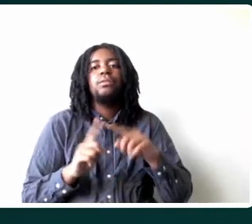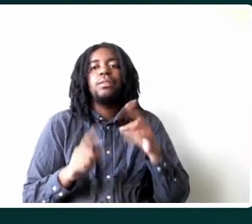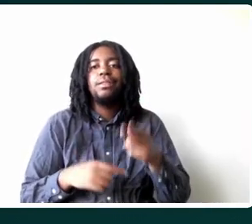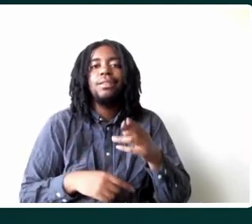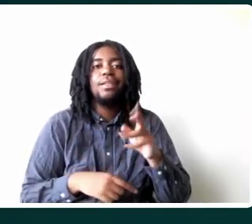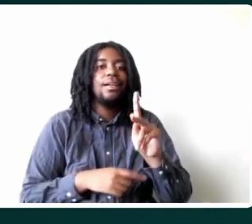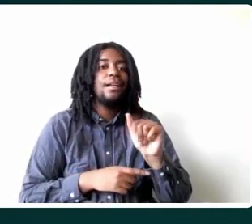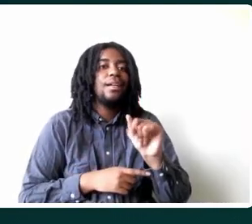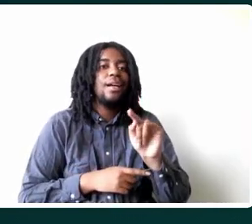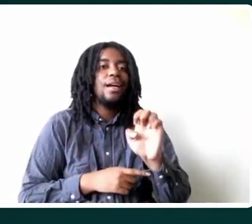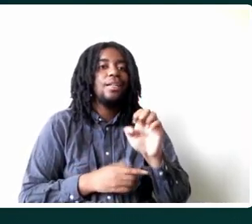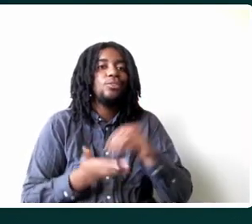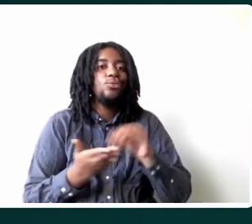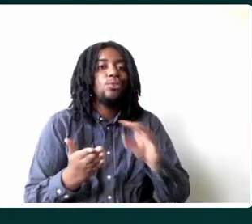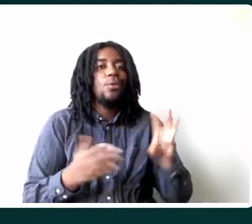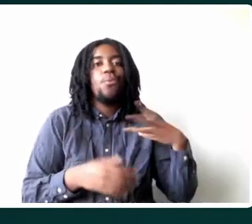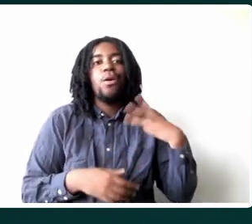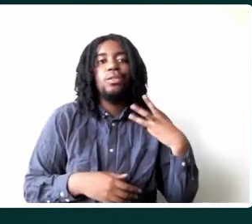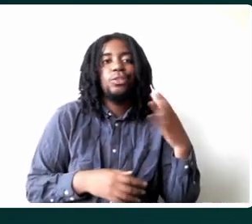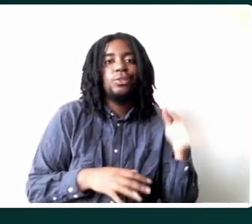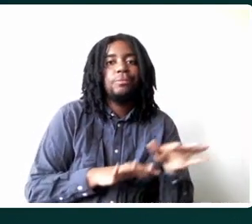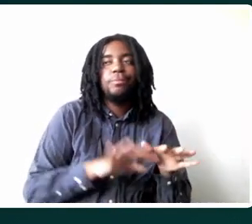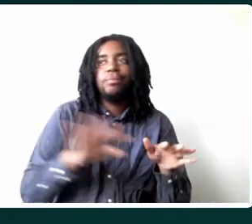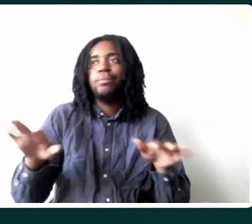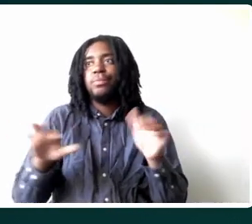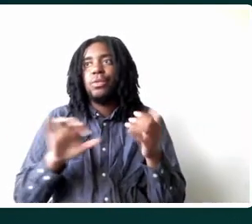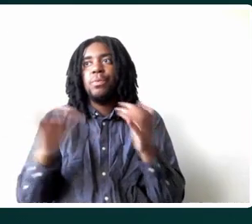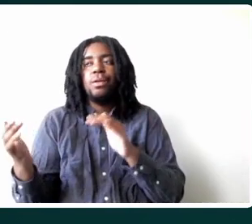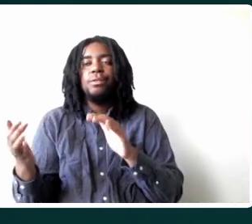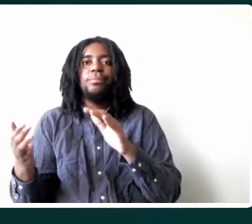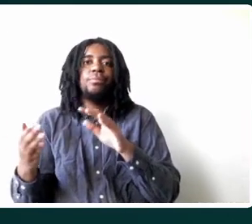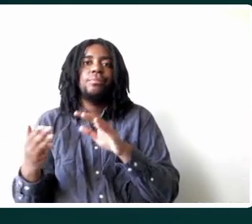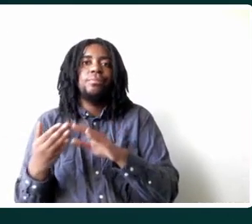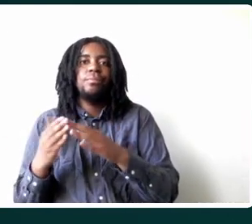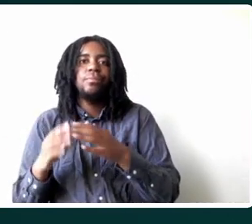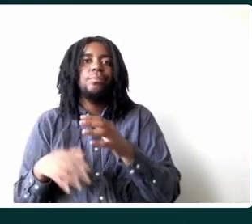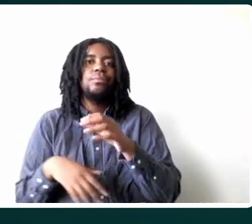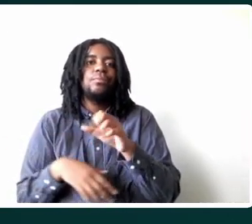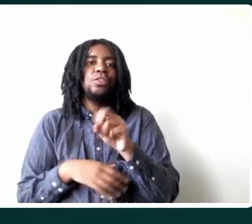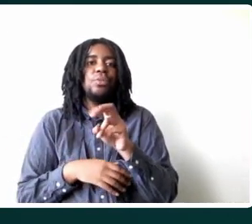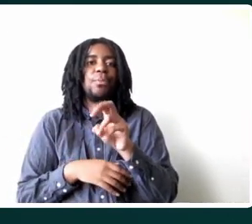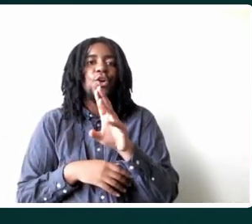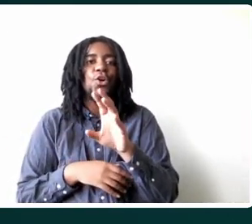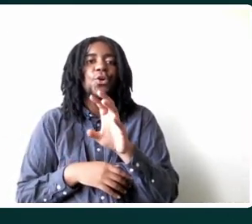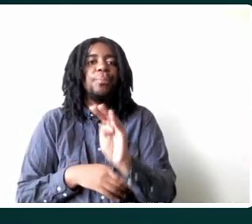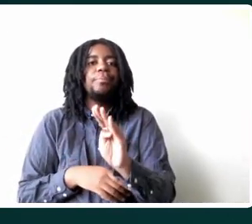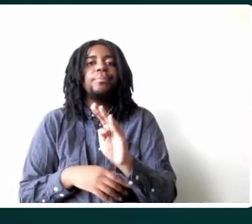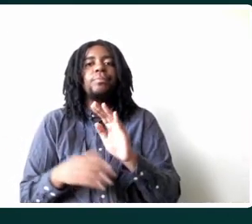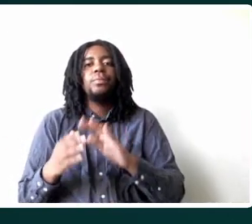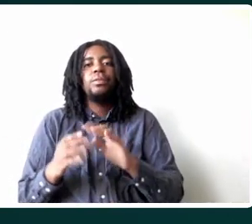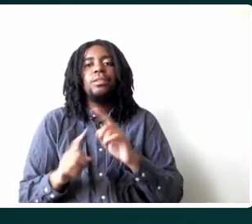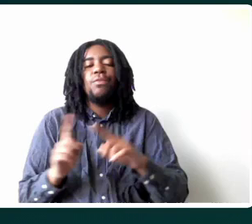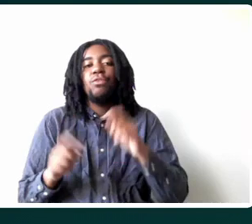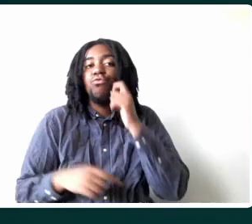And the students that were drawn from all over the country, from urban communities, suburban communities. Very different racial demographics, quite like all different kinds of